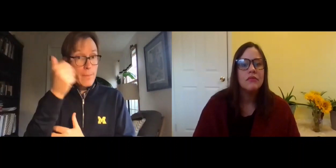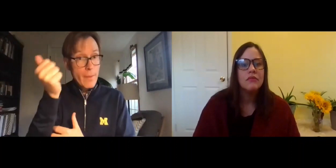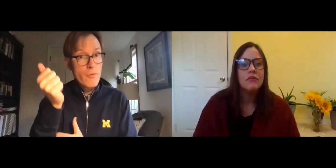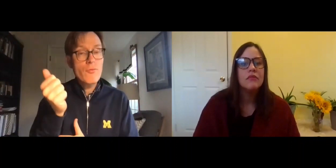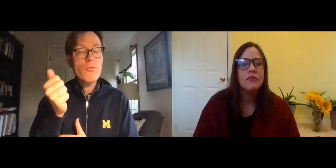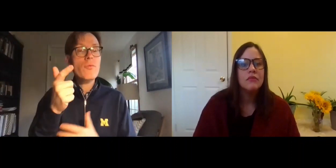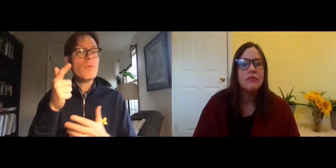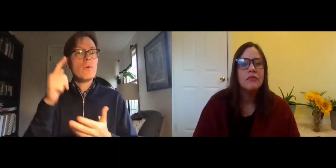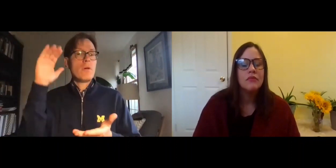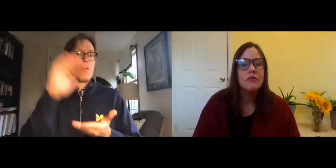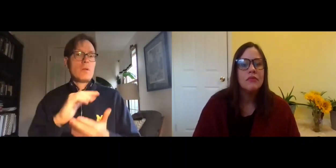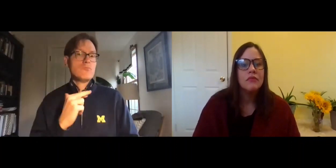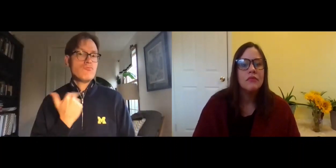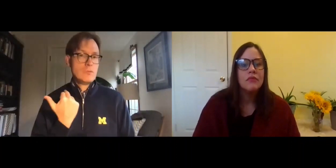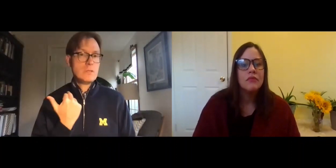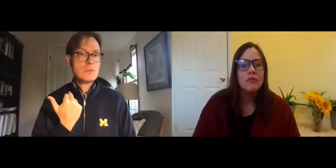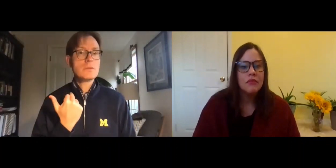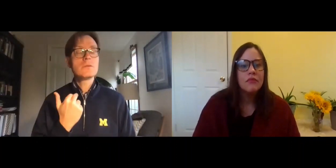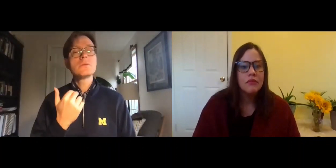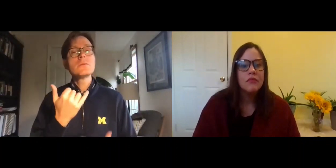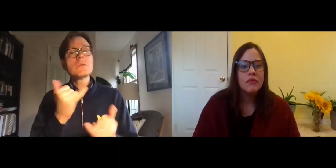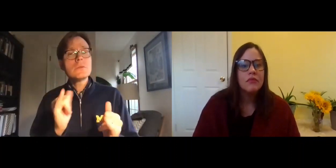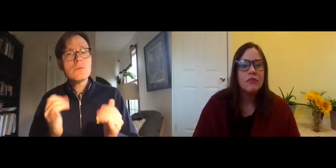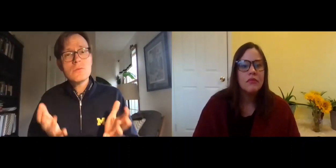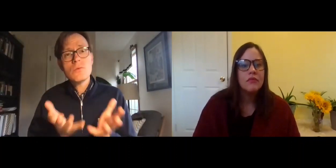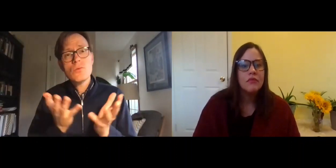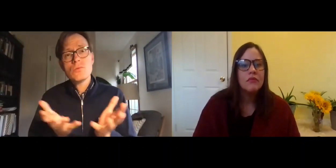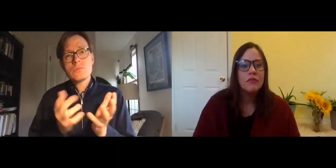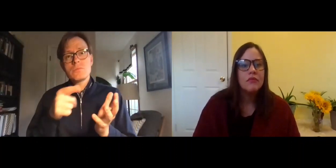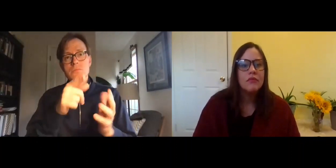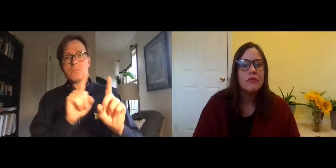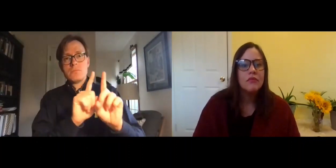The air is constantly moving; it's being ventilated much easier which lowers the risk a little